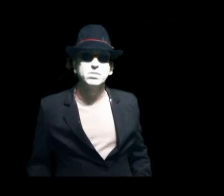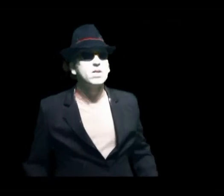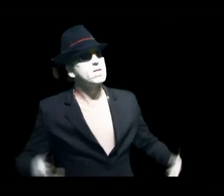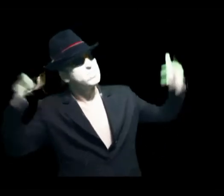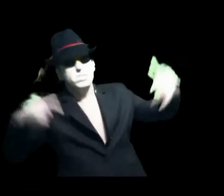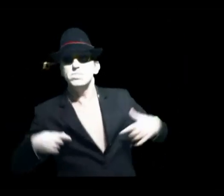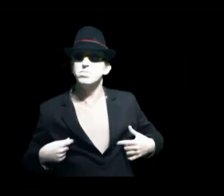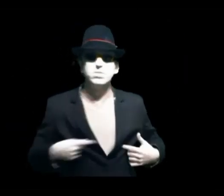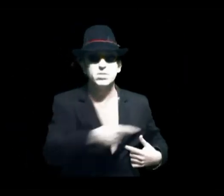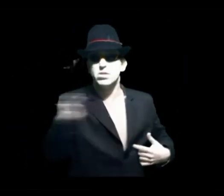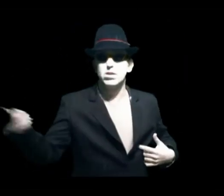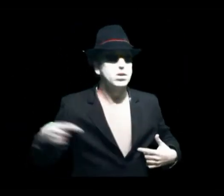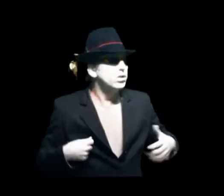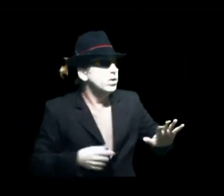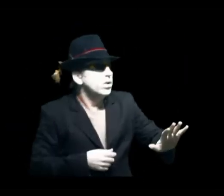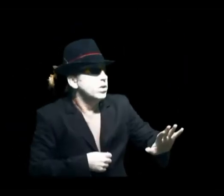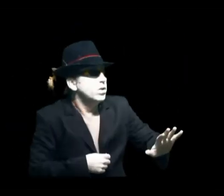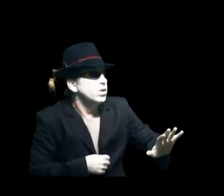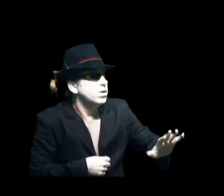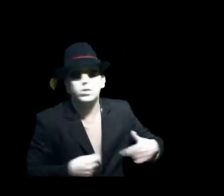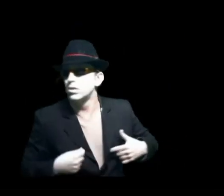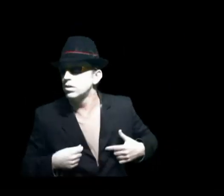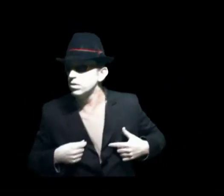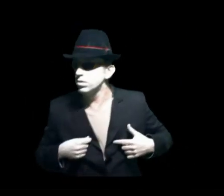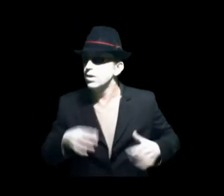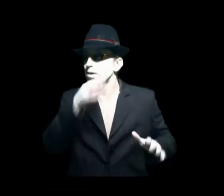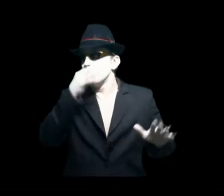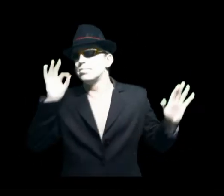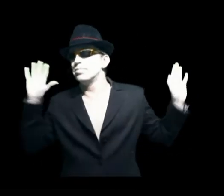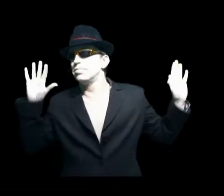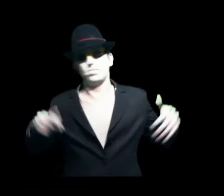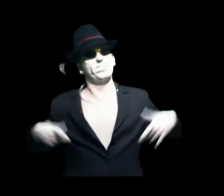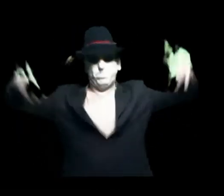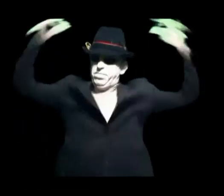F**k that I don't want anyone to feel threatened so I better watch what i say shit